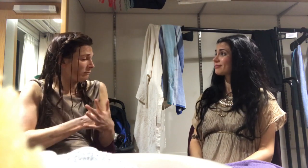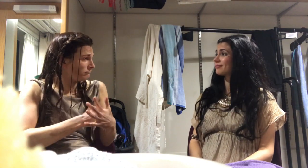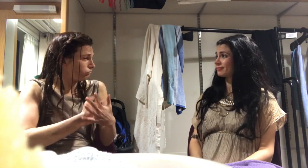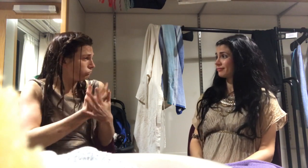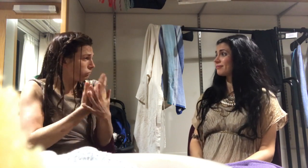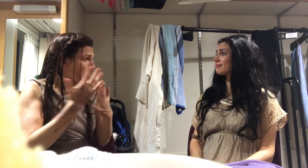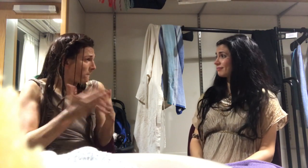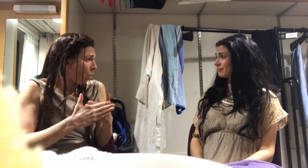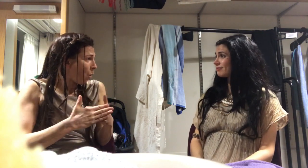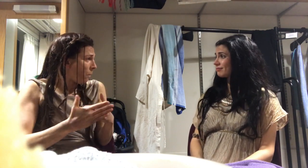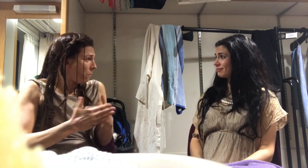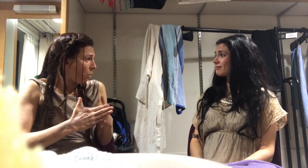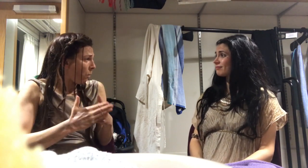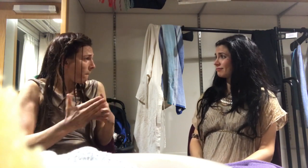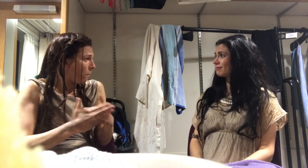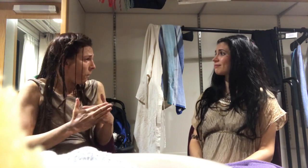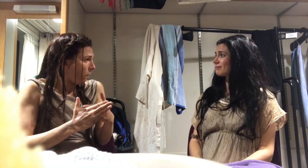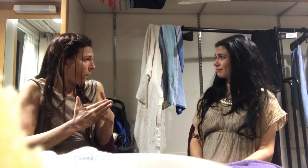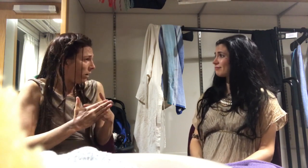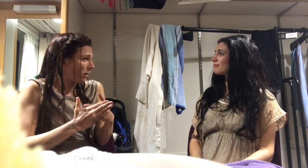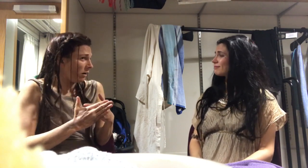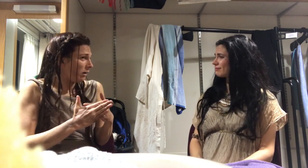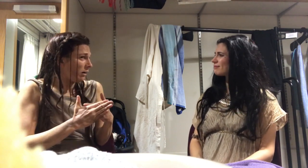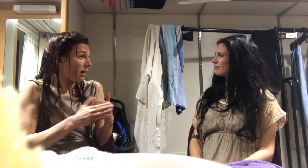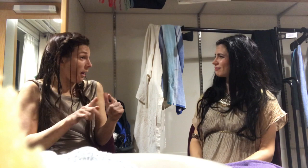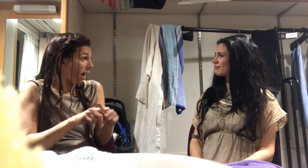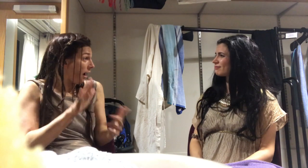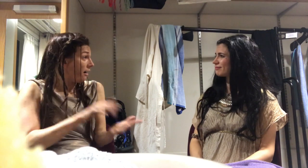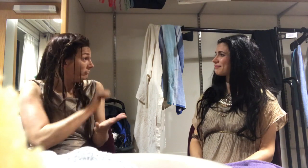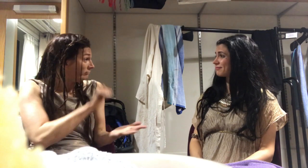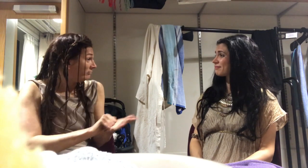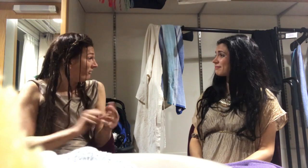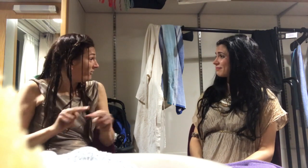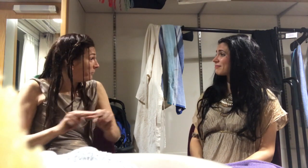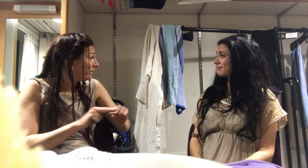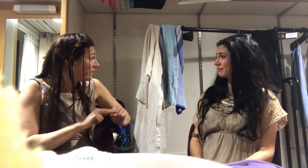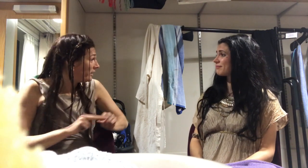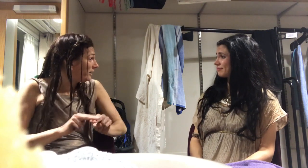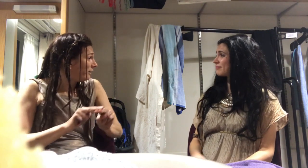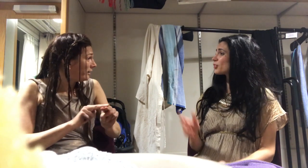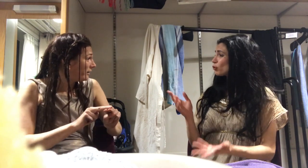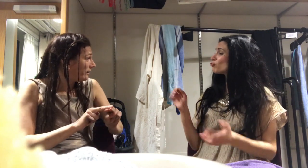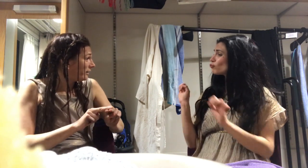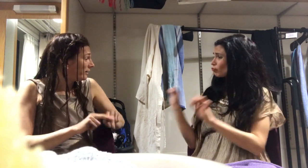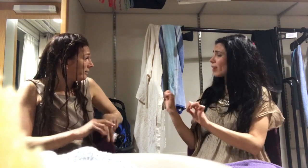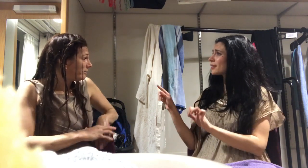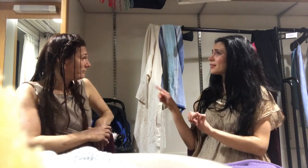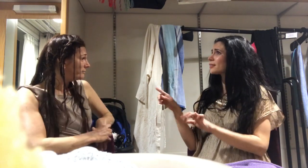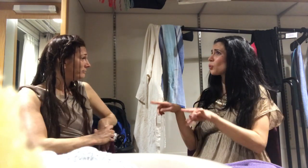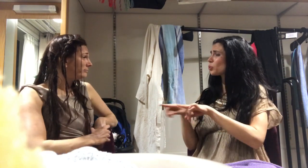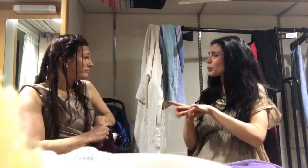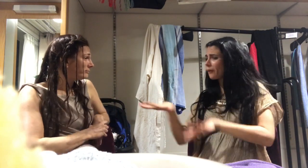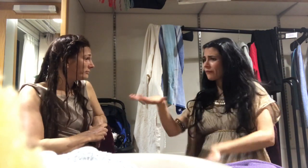the relationships between us all, grow more and more like a proper family. You're absolutely right!